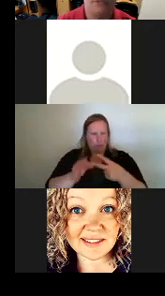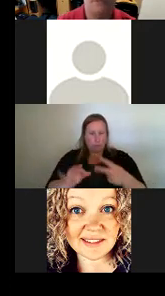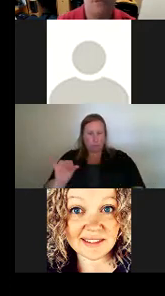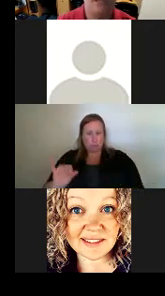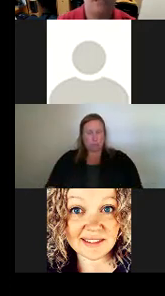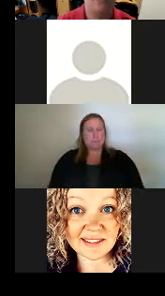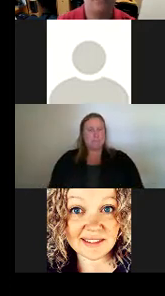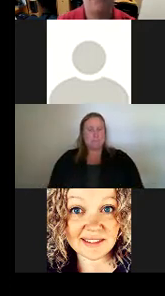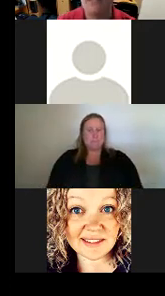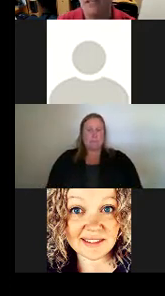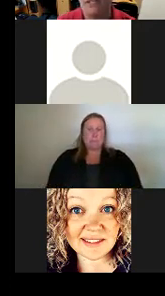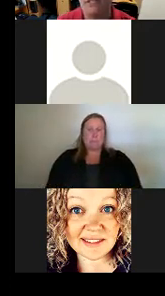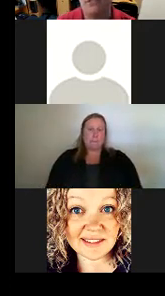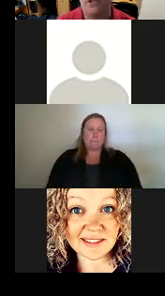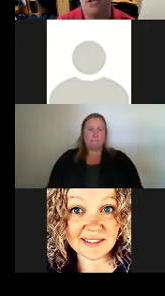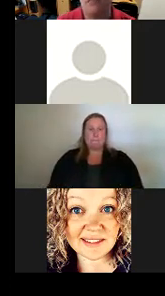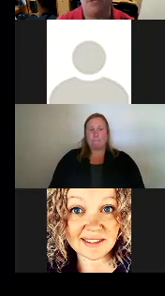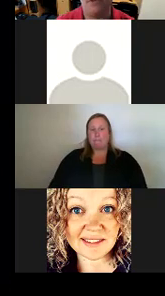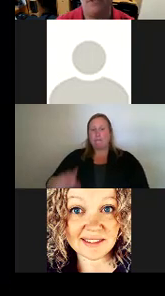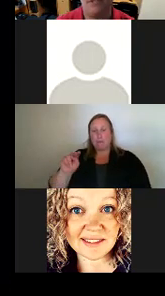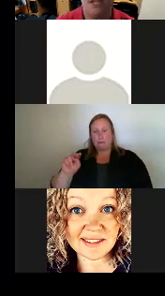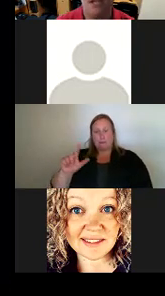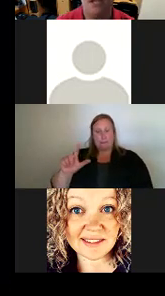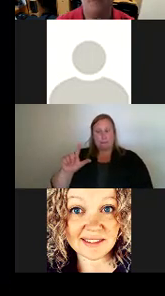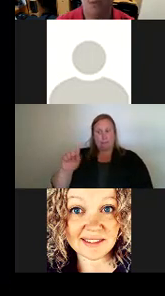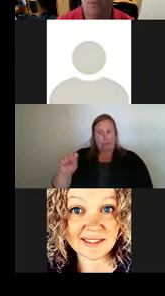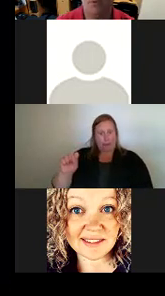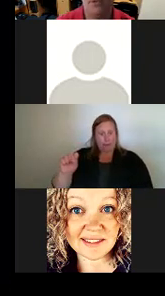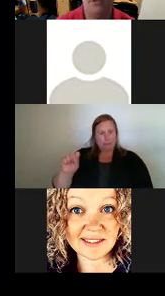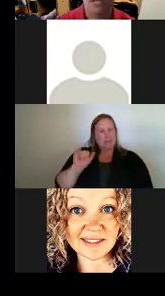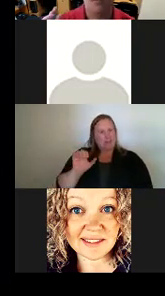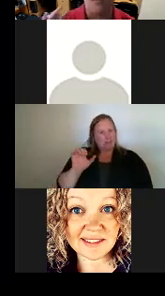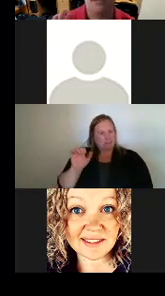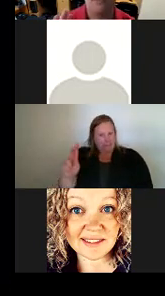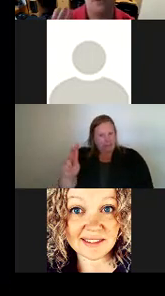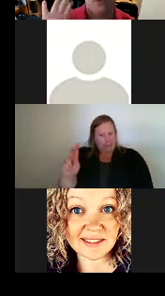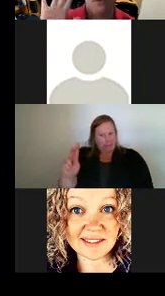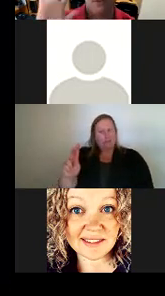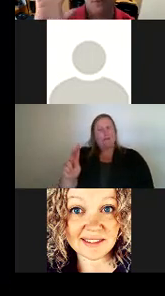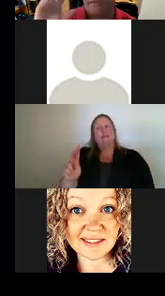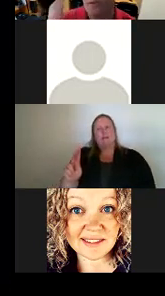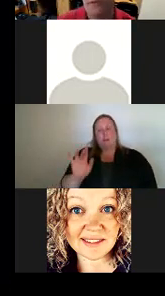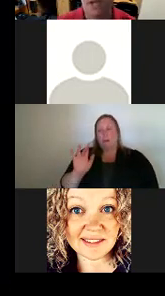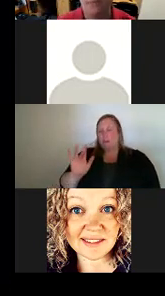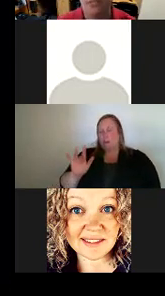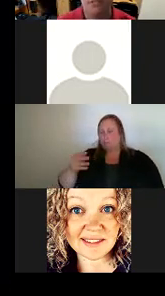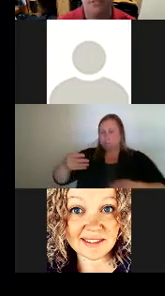THE LINK FOR THE NLS DIGITAL AUDIO BOOK PLAYERS AND BRAILLE BOOK READERS, THAT WILL GIVE YOU A NUMBER OF OTHER OPTIONS